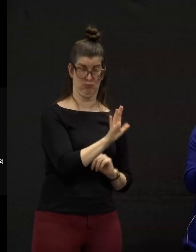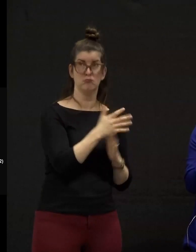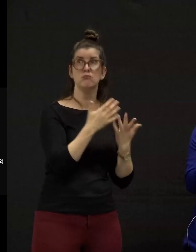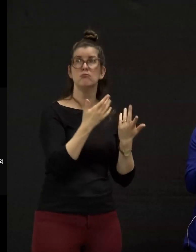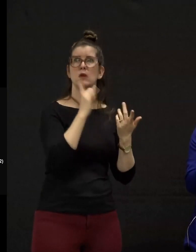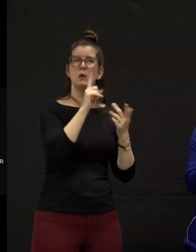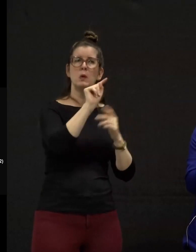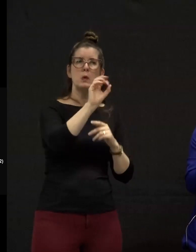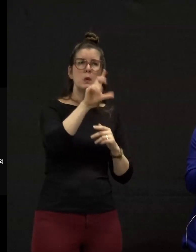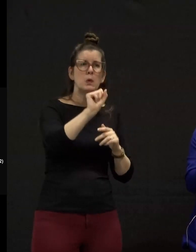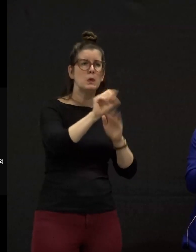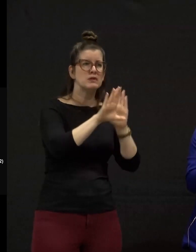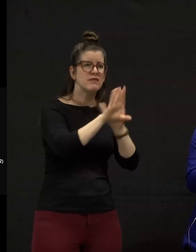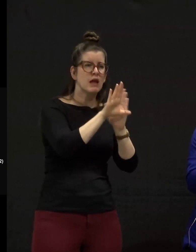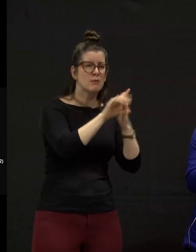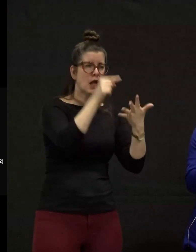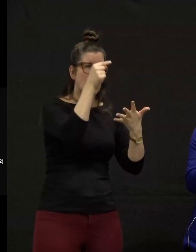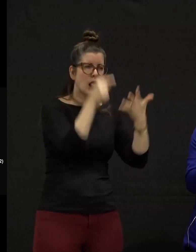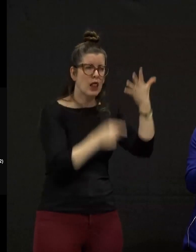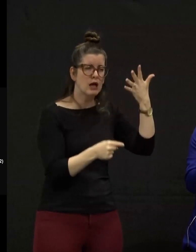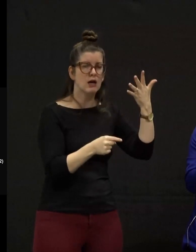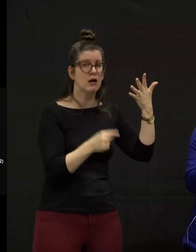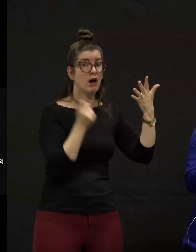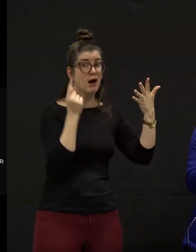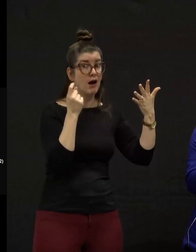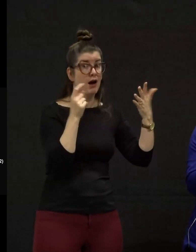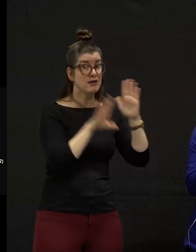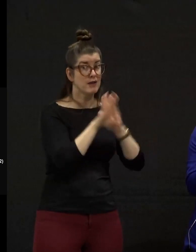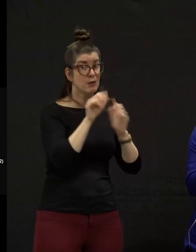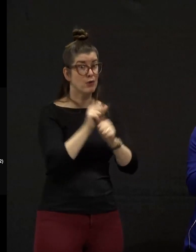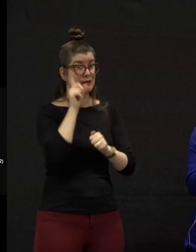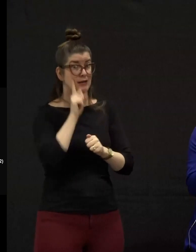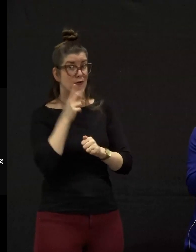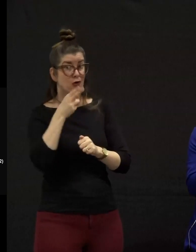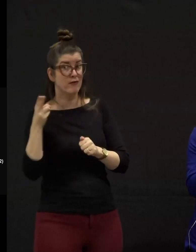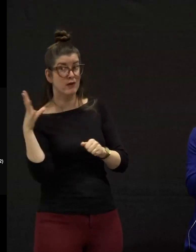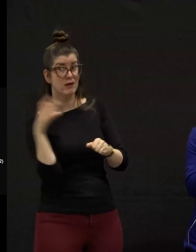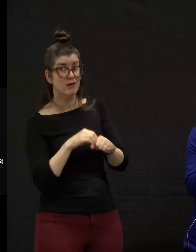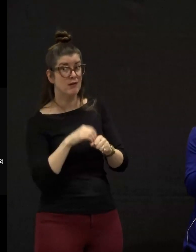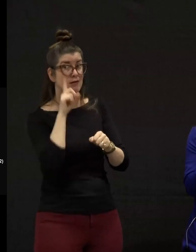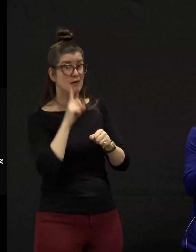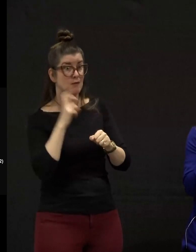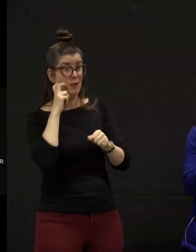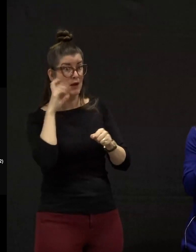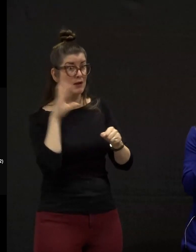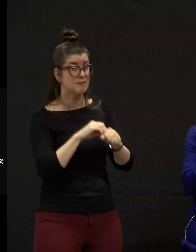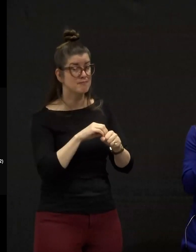not necessarily developed with deaf or hard of hearing or deafblind kiddos in mind,